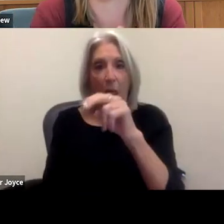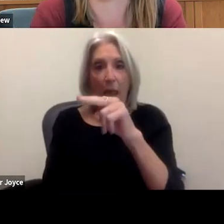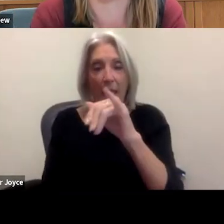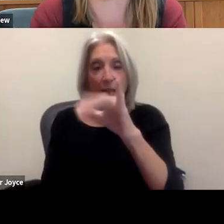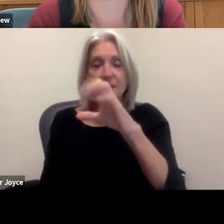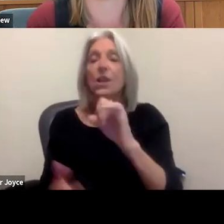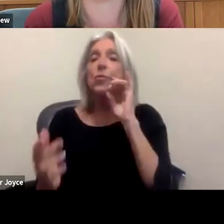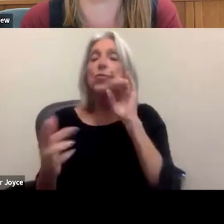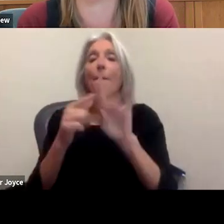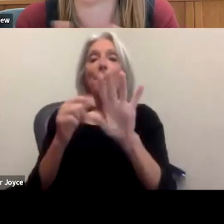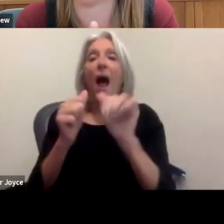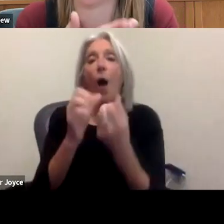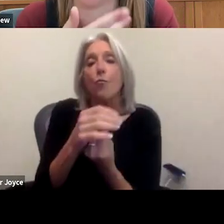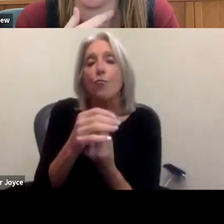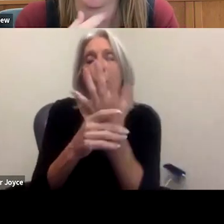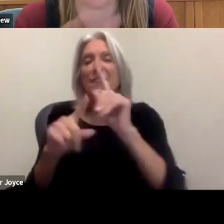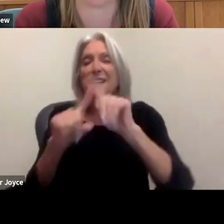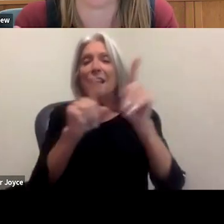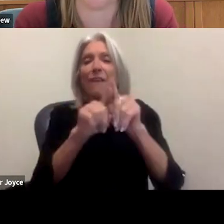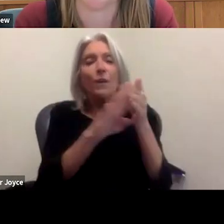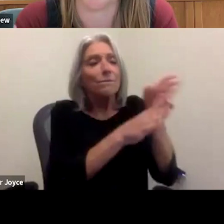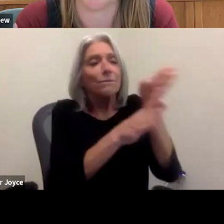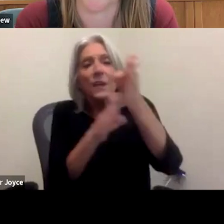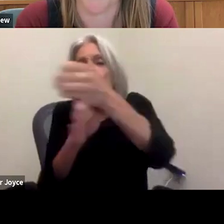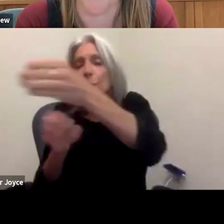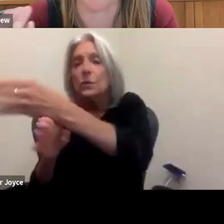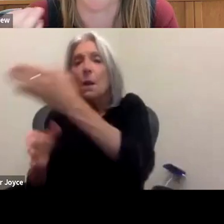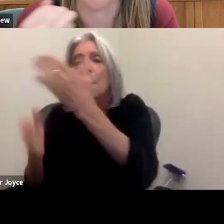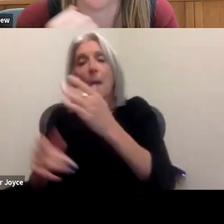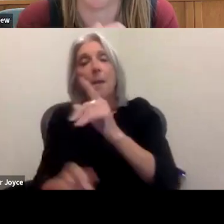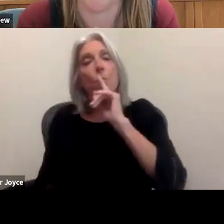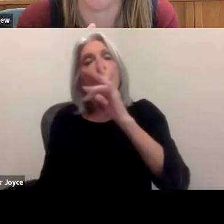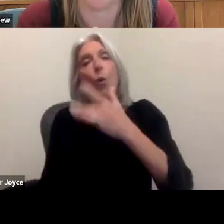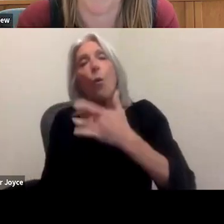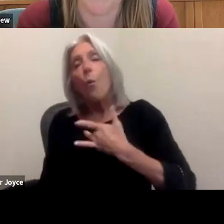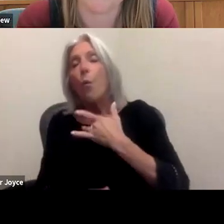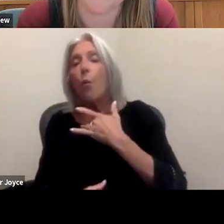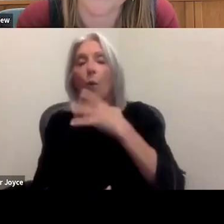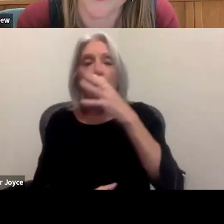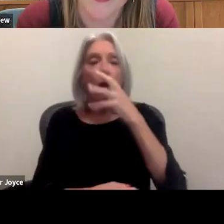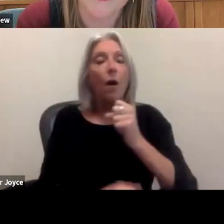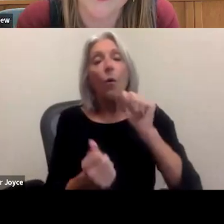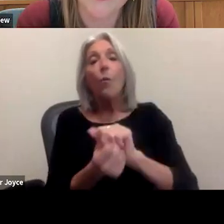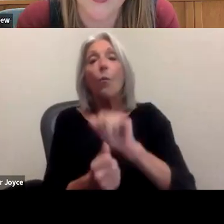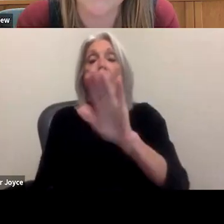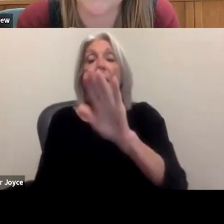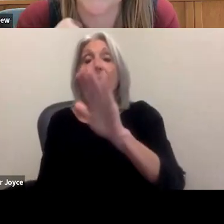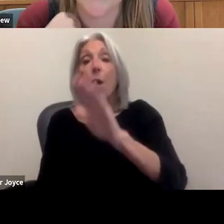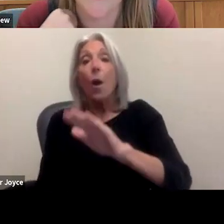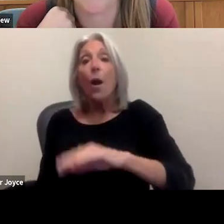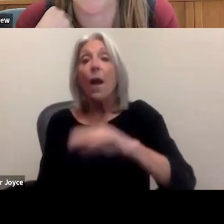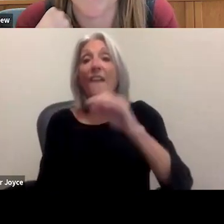It has all of these fields, fields that may be near and dear to your heart, that include anatomy, biology, genetics, physiology, psychology,